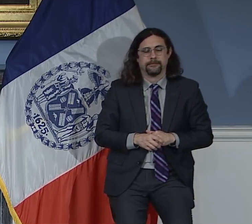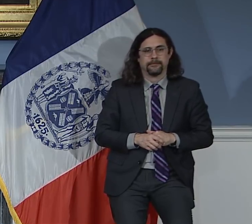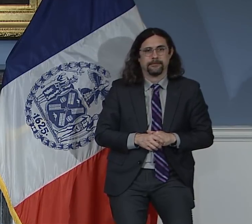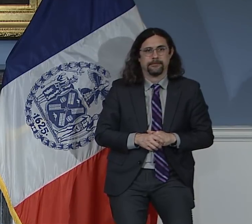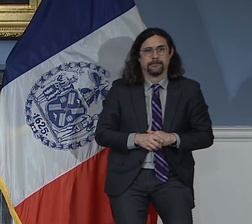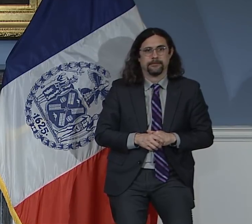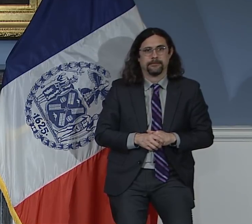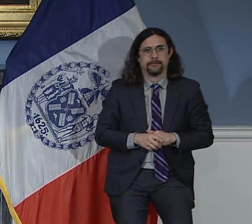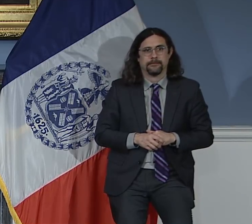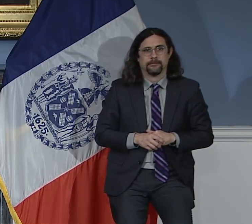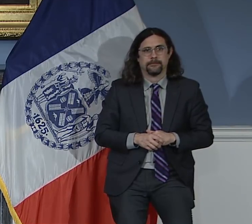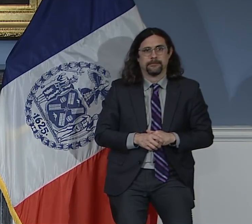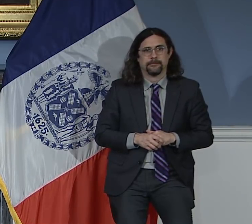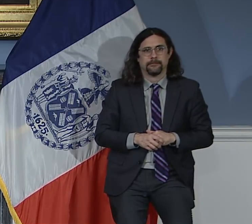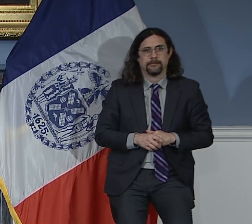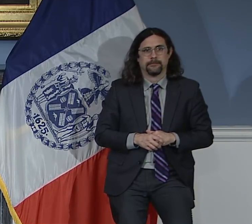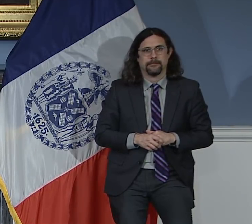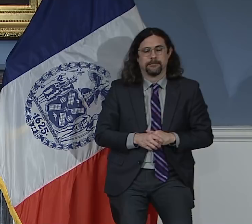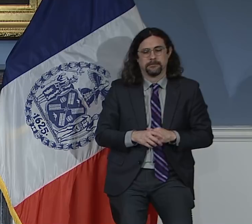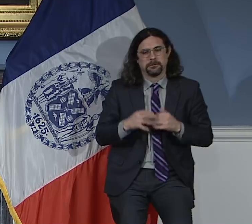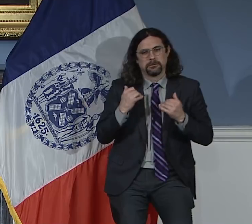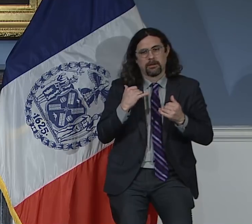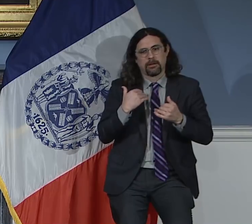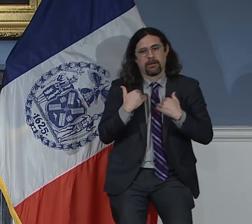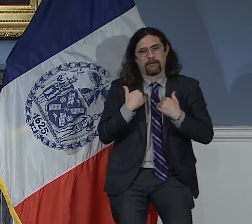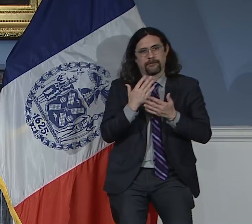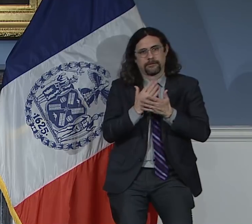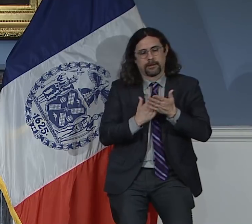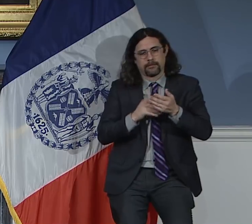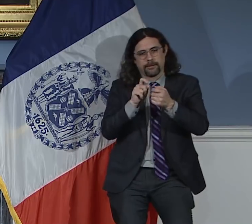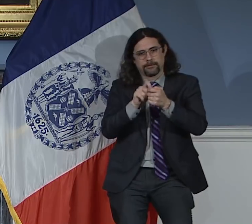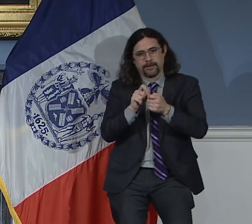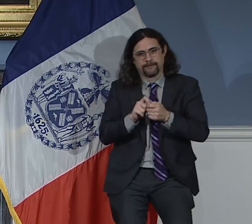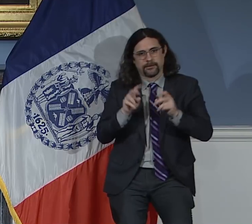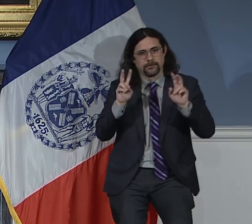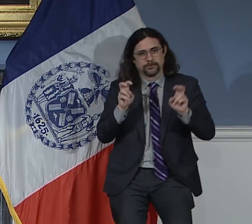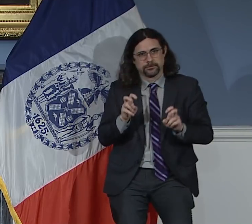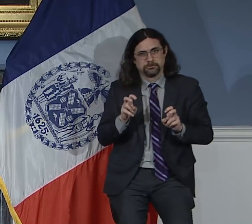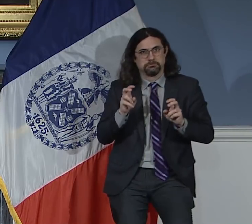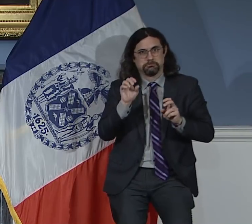I'M GOING TO GO THROUGH SOME SPIFECIC ISSUES BEFORE I TURN TO DR. BARBO.